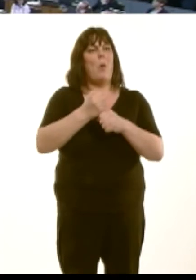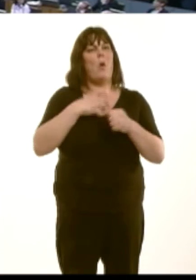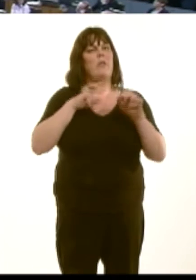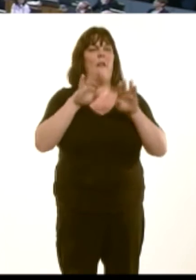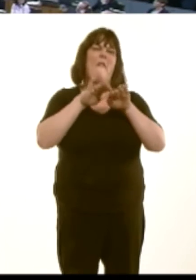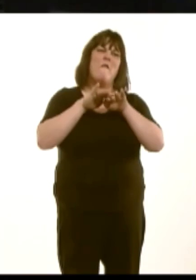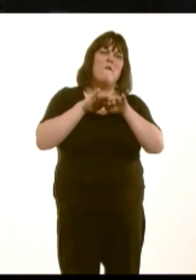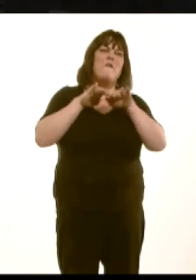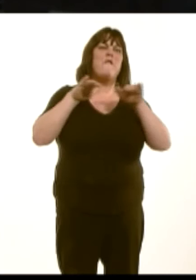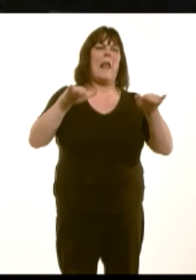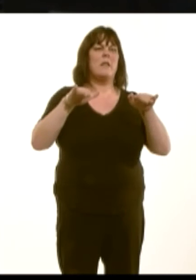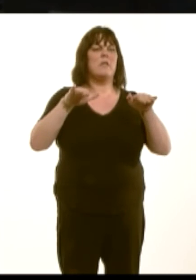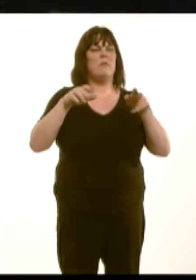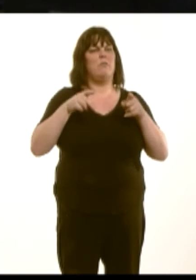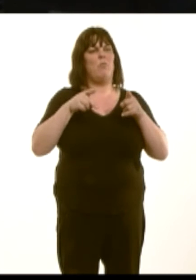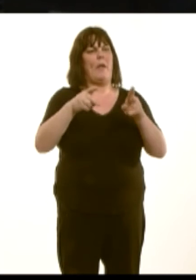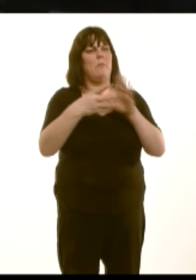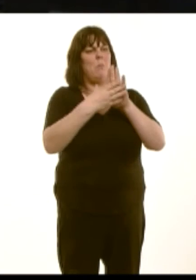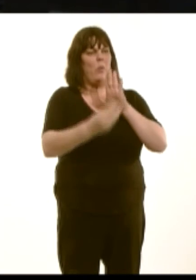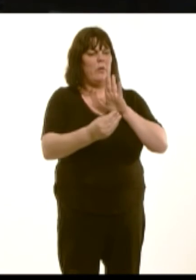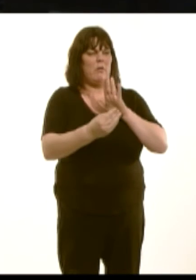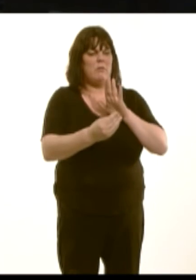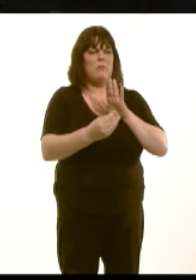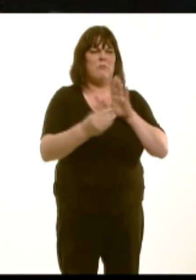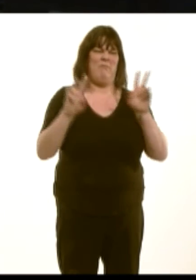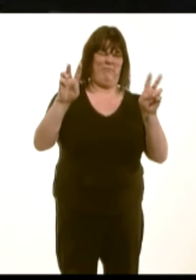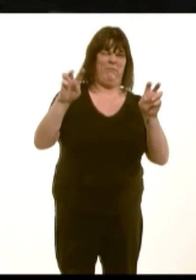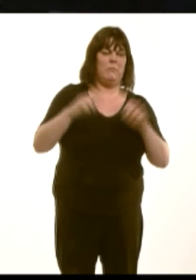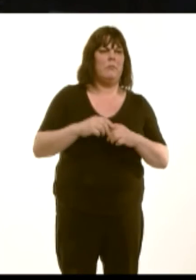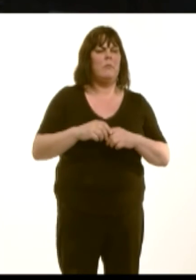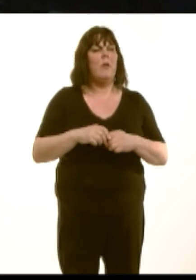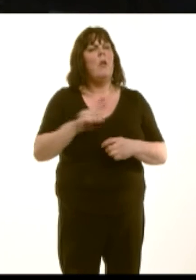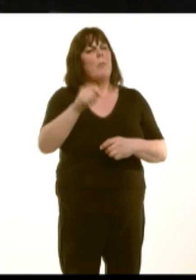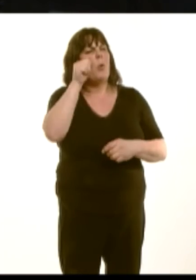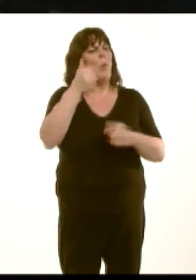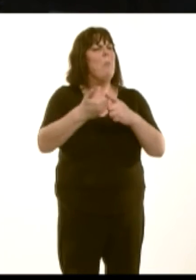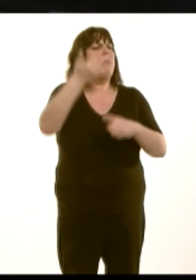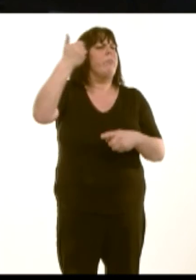but given the fact that a single flat-rate model was discounted from previous models